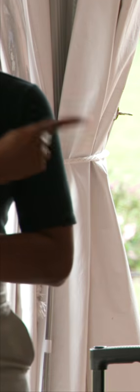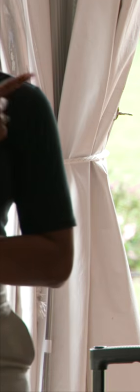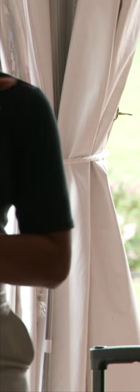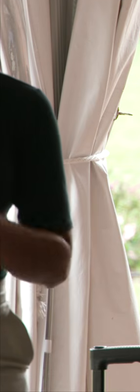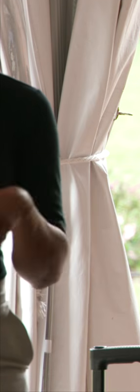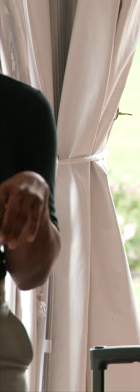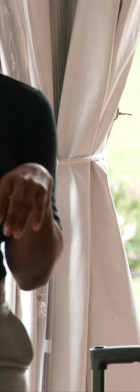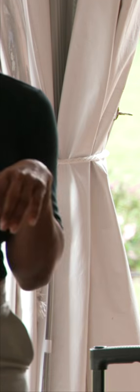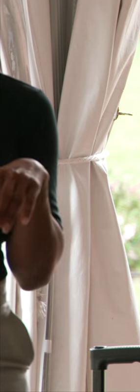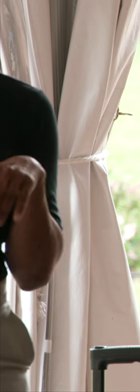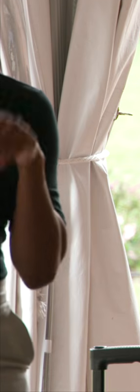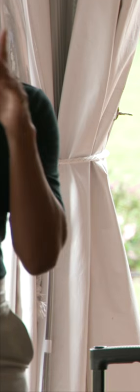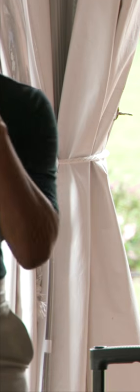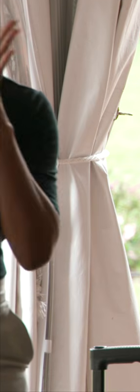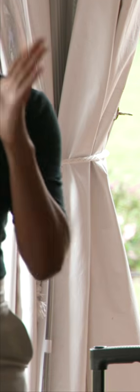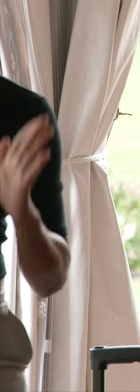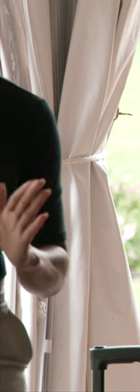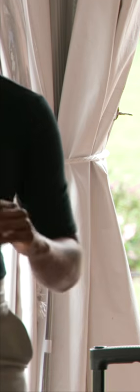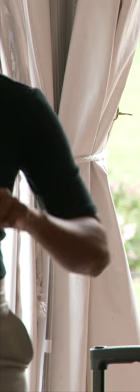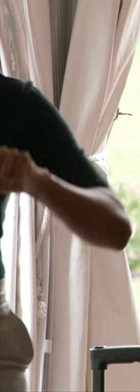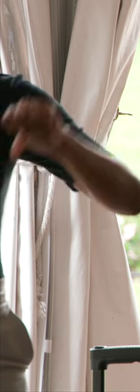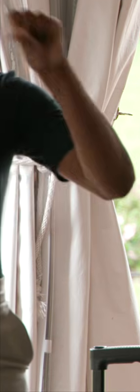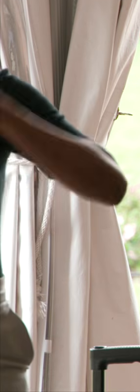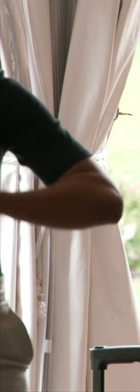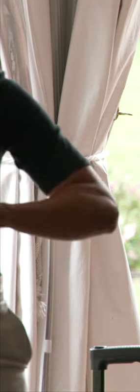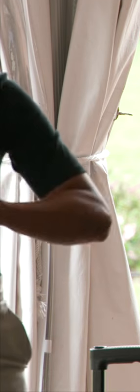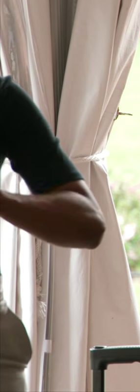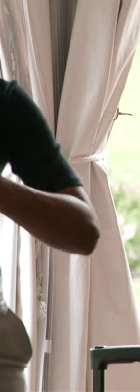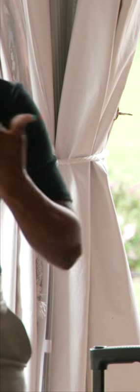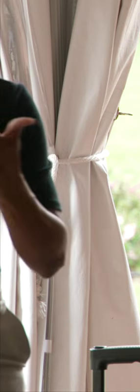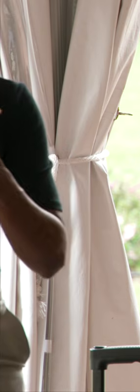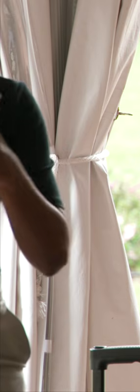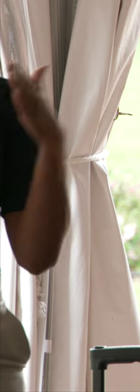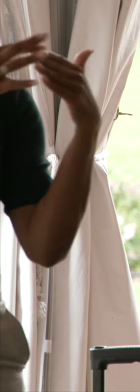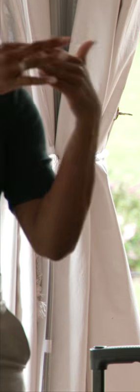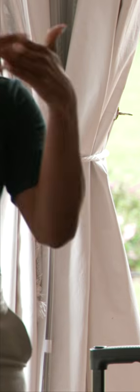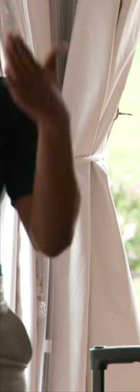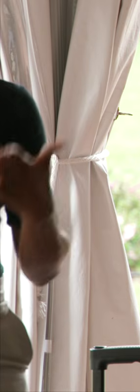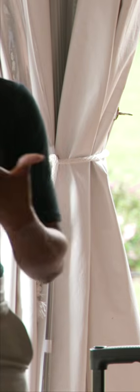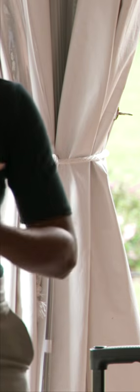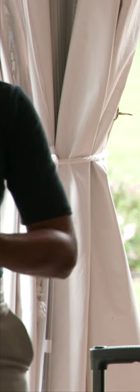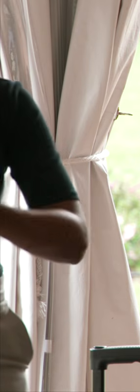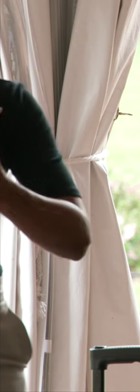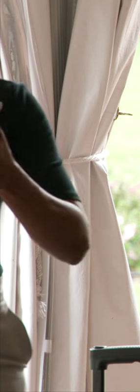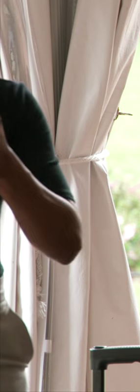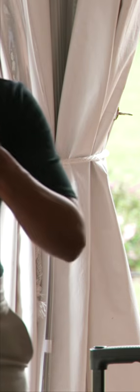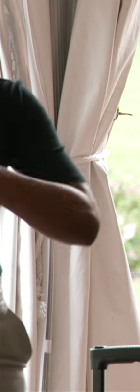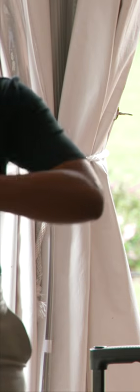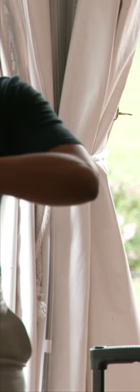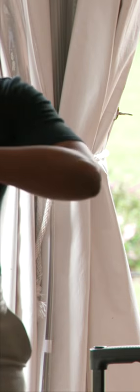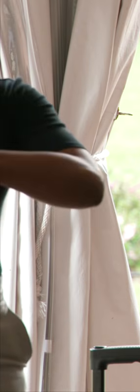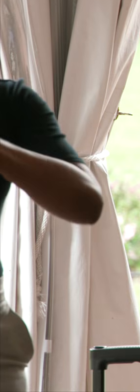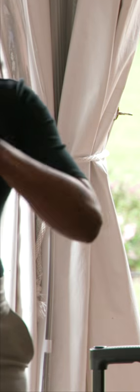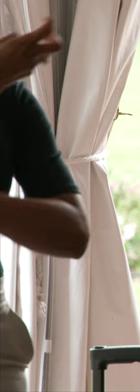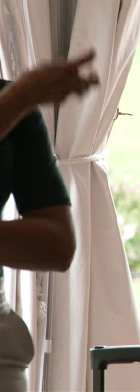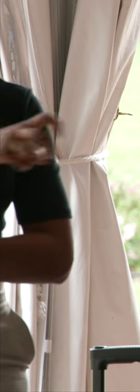lawyers, and scientists, and civic leaders all embarked on a 4-day journey — retreat and forged